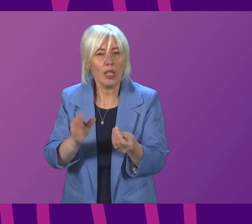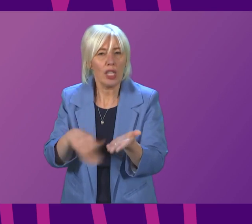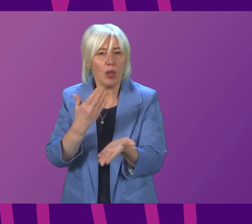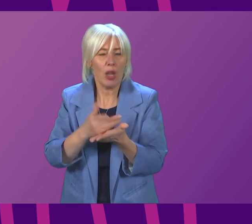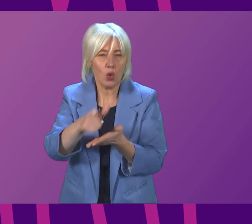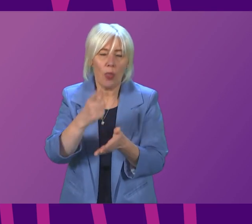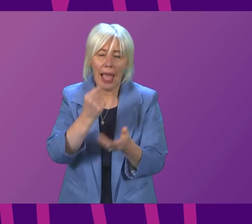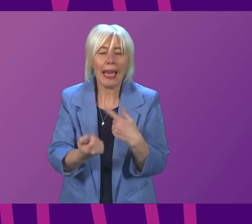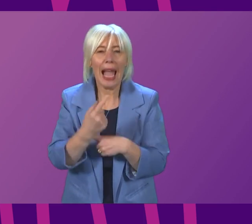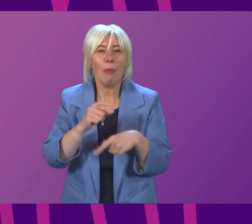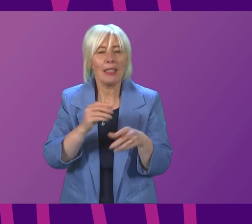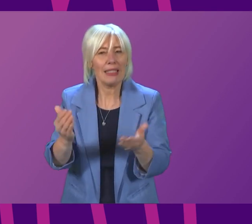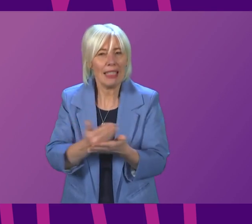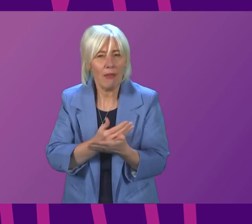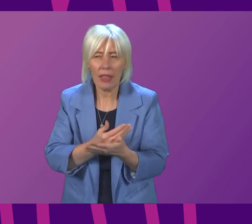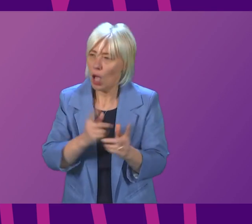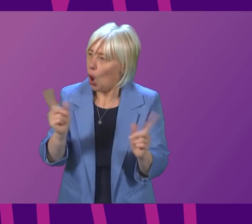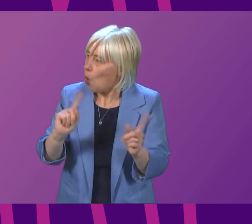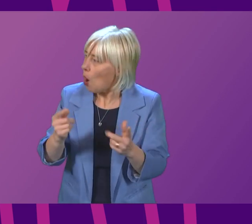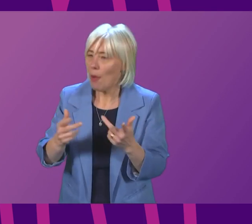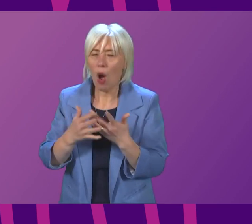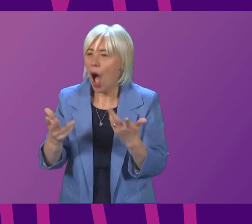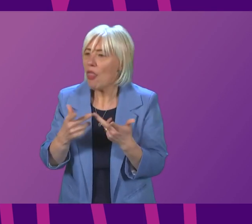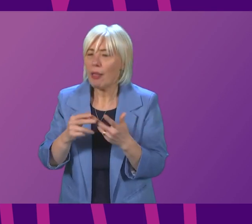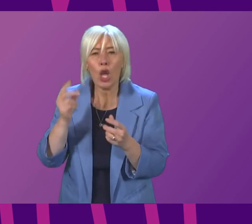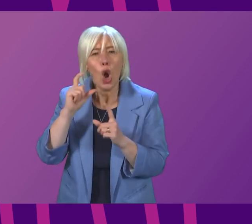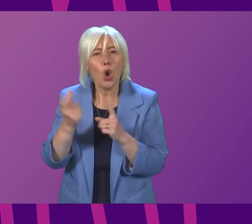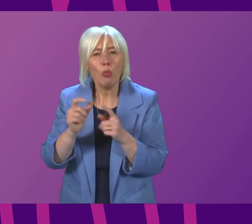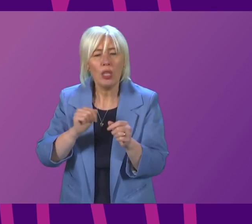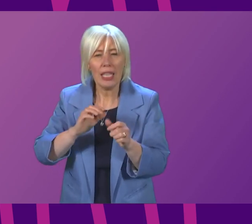What has happened to suggestions about acquiring larger community spaces?